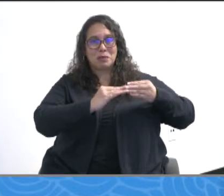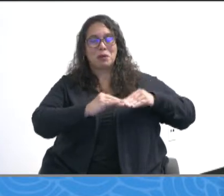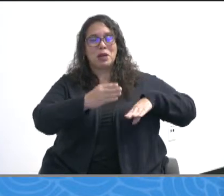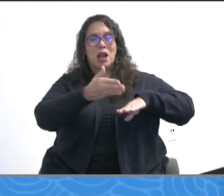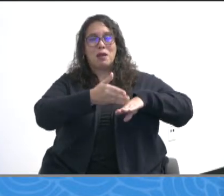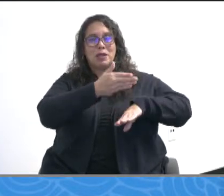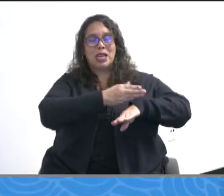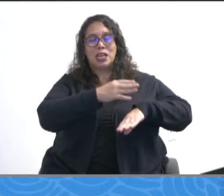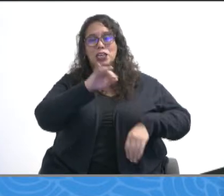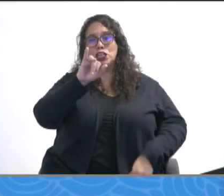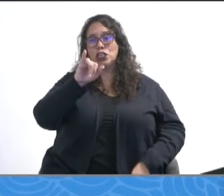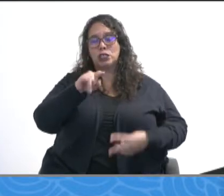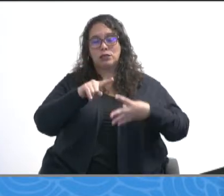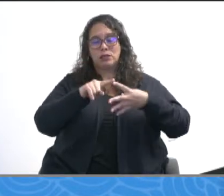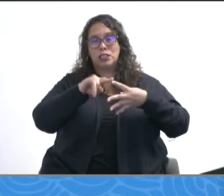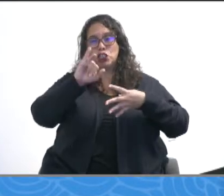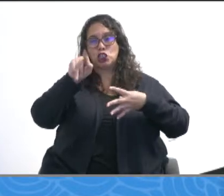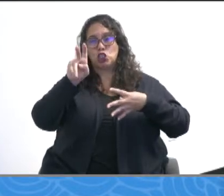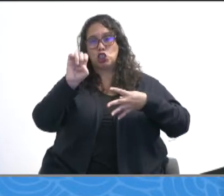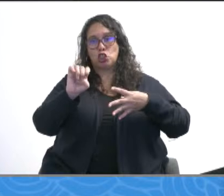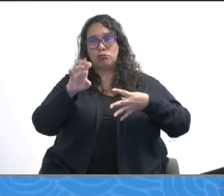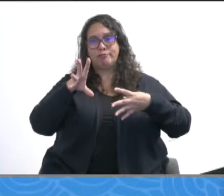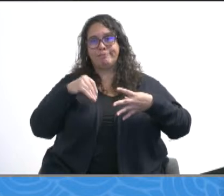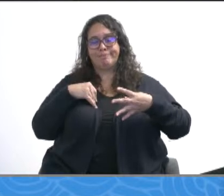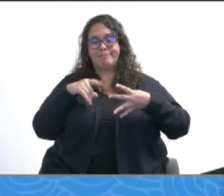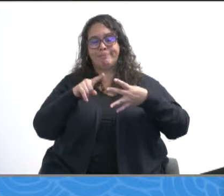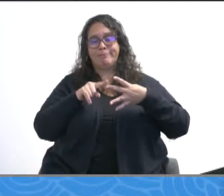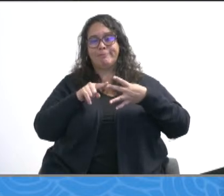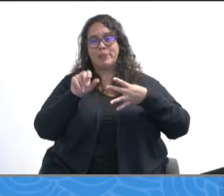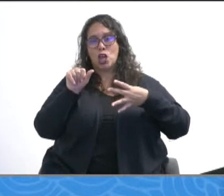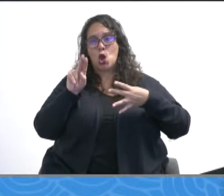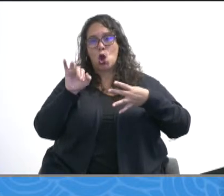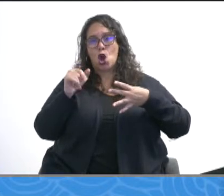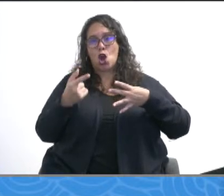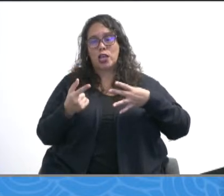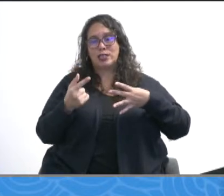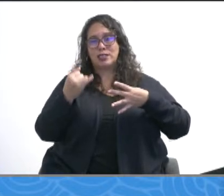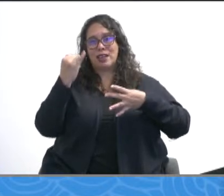June, when we're adopted, August, when the budget adoption is final.